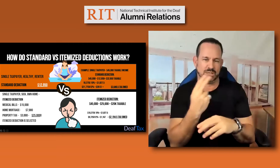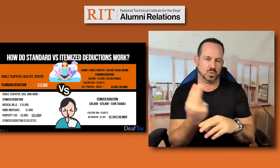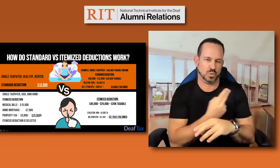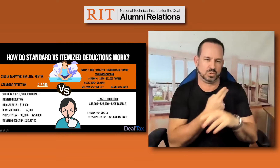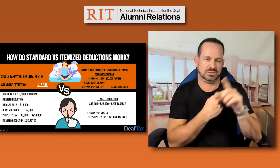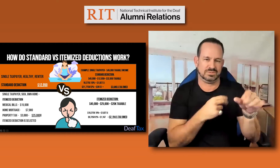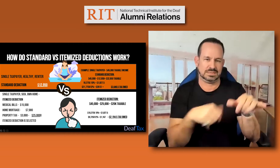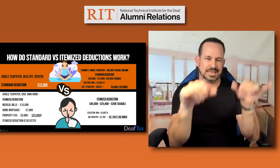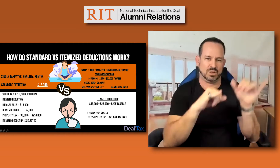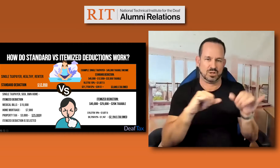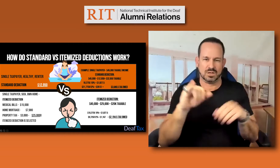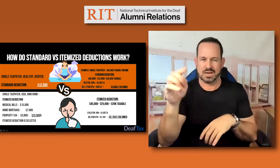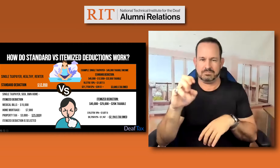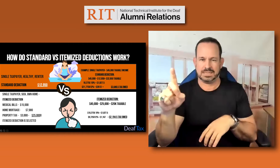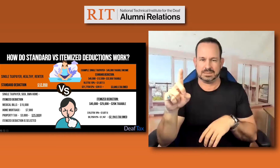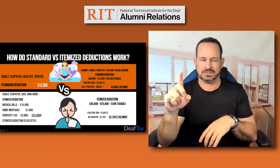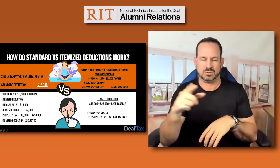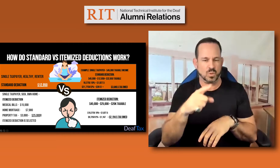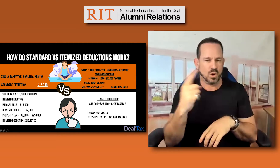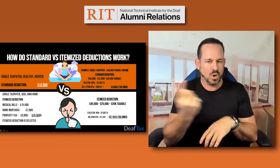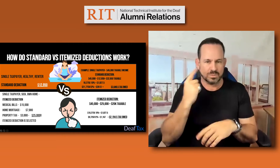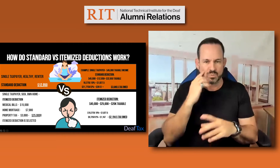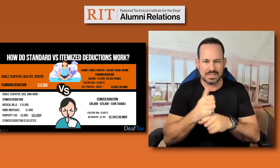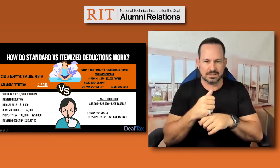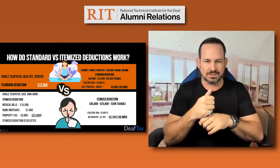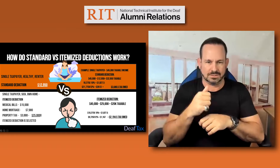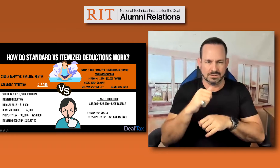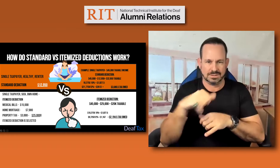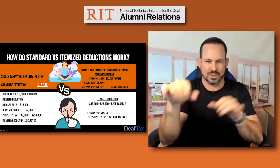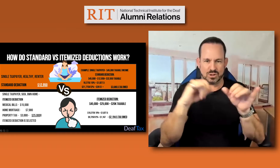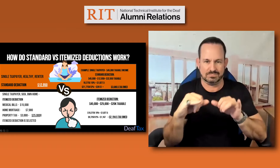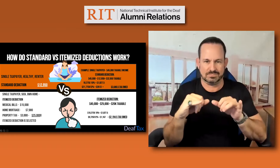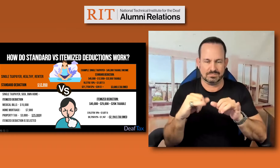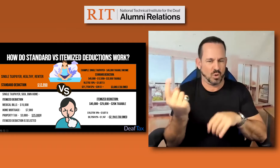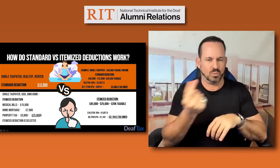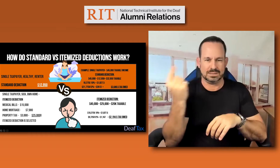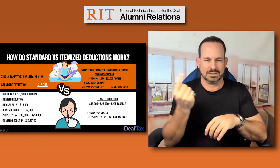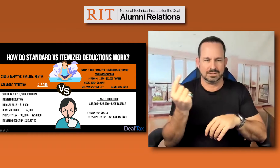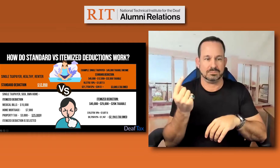It works differently between using standardized deductions and itemized deductions.